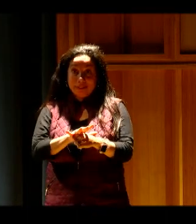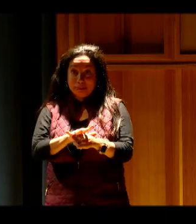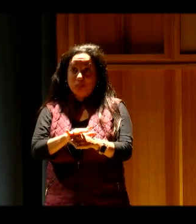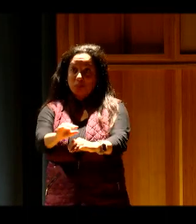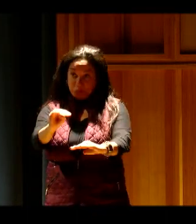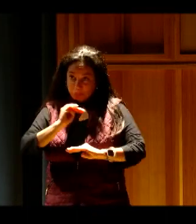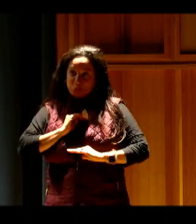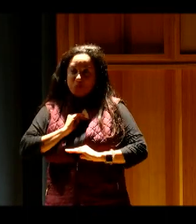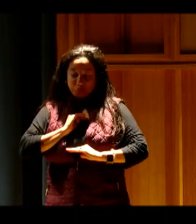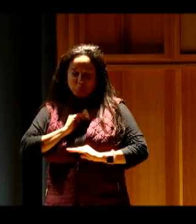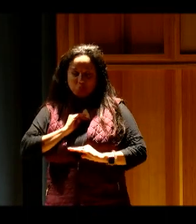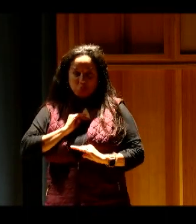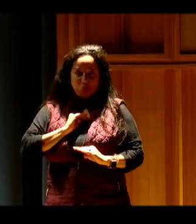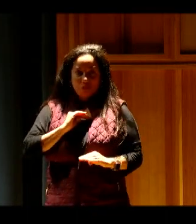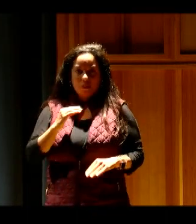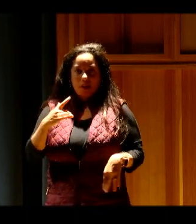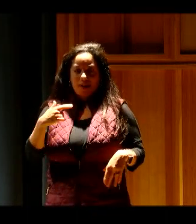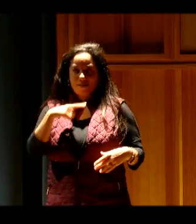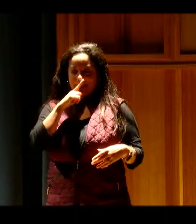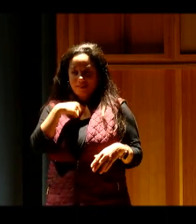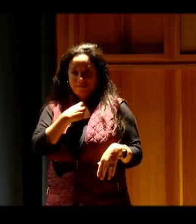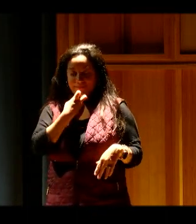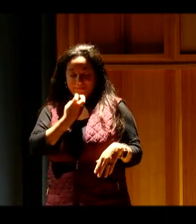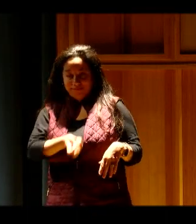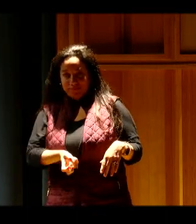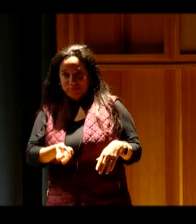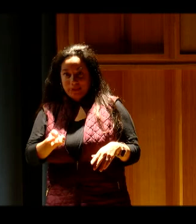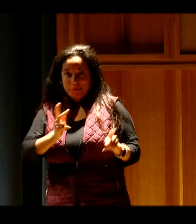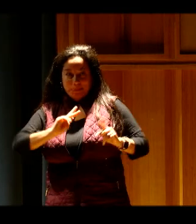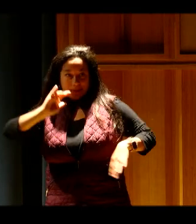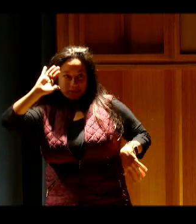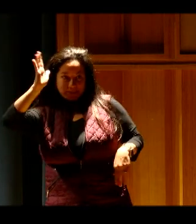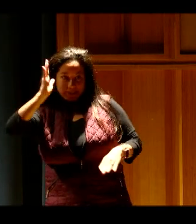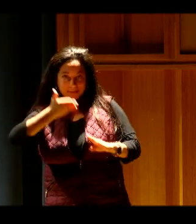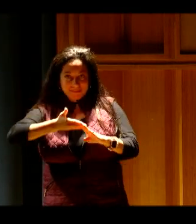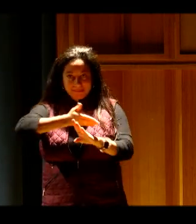I really stand in awe of the speakers that we have heard from and the